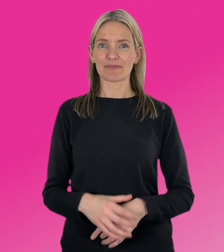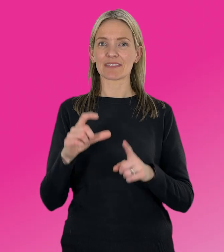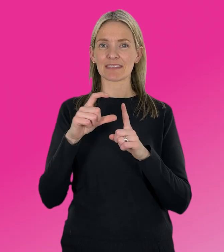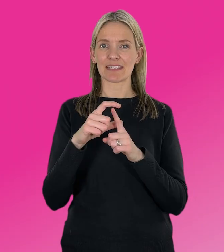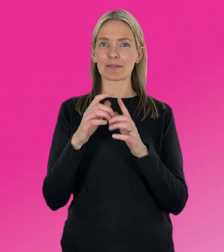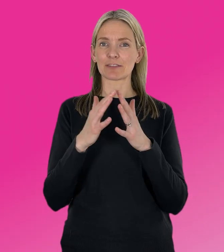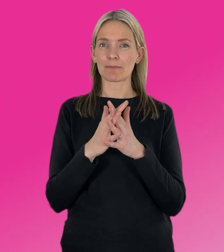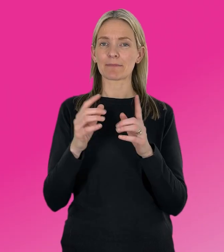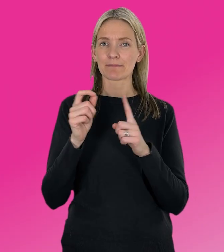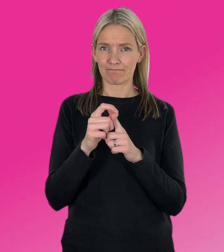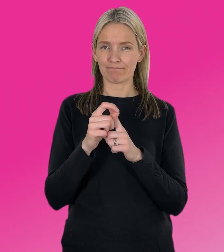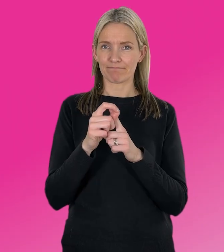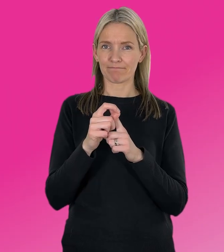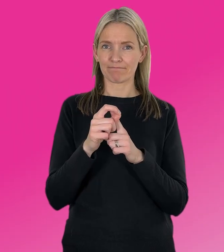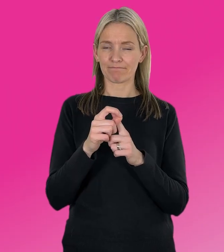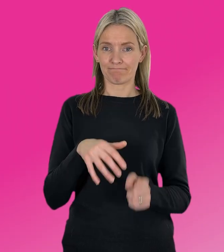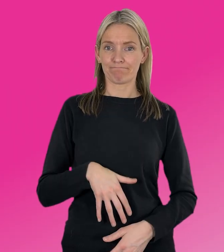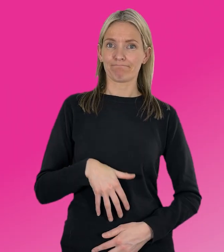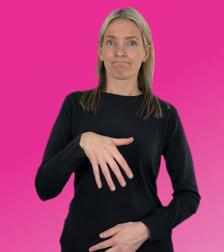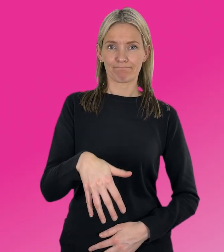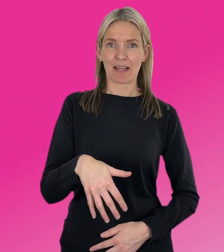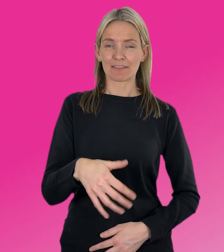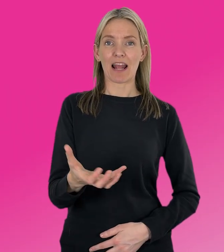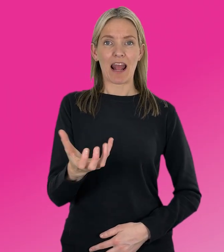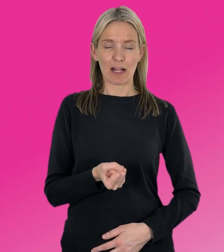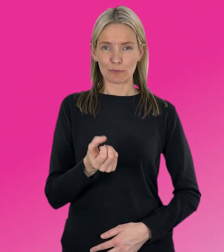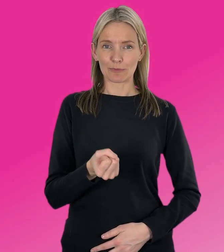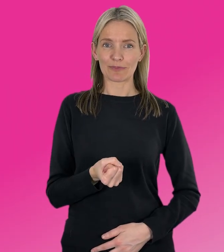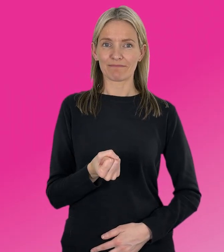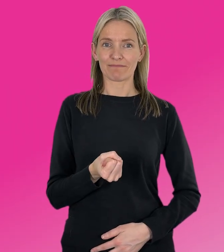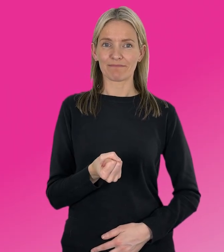DWP Maternity Allowance